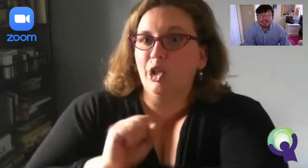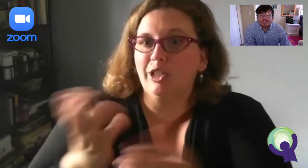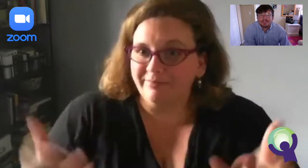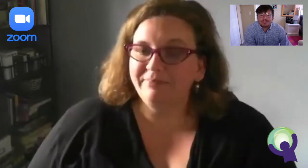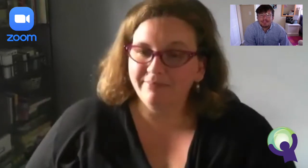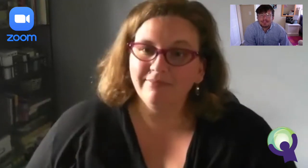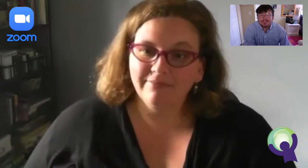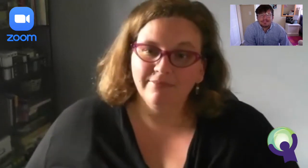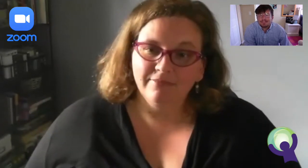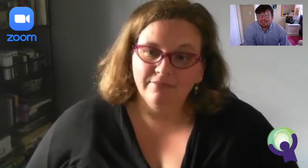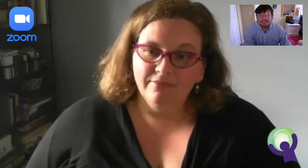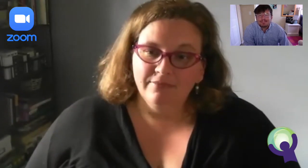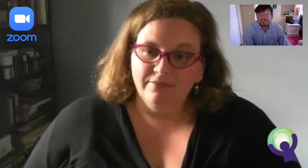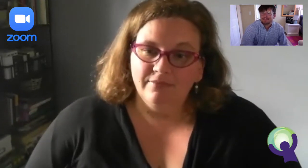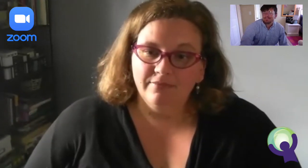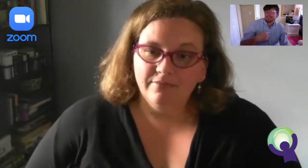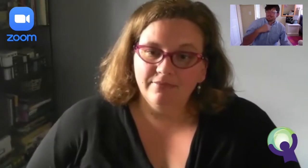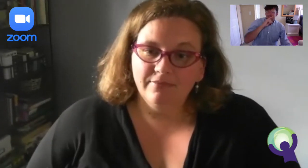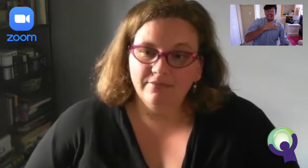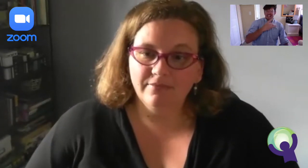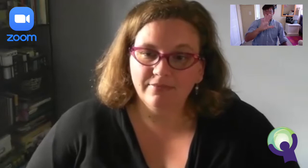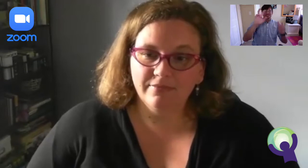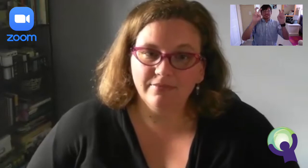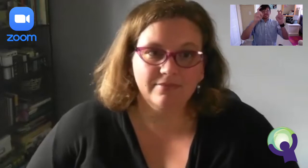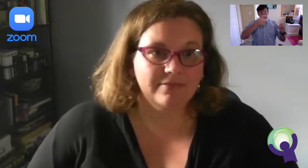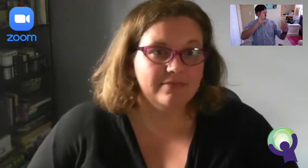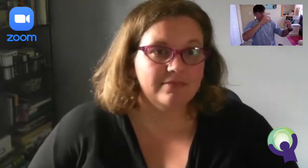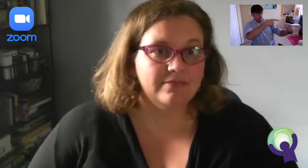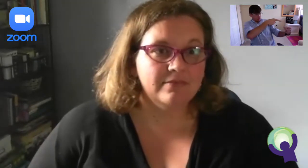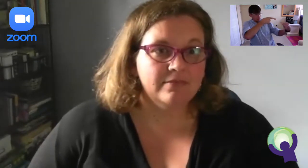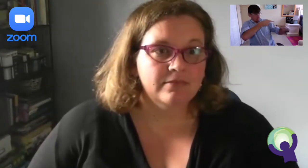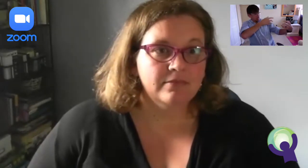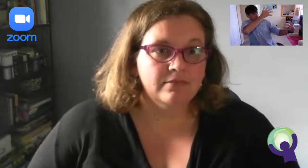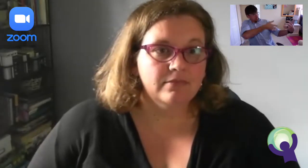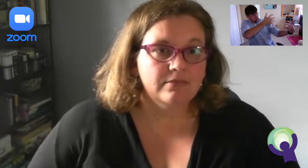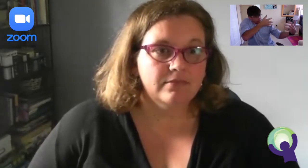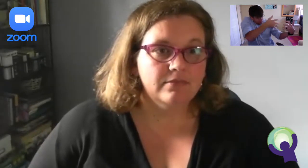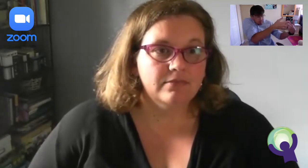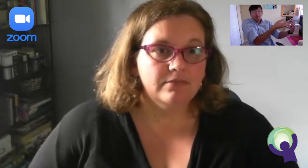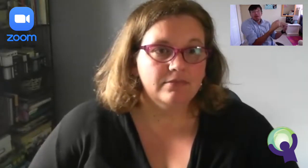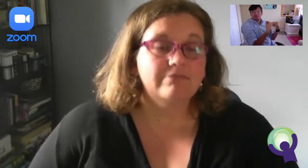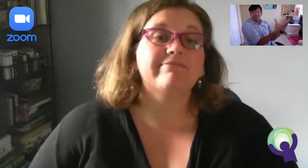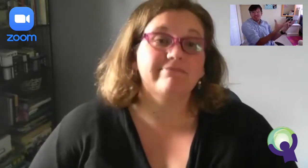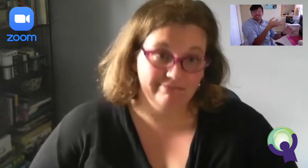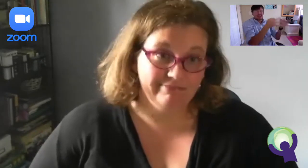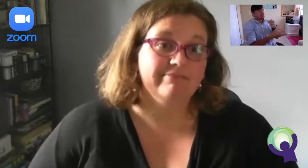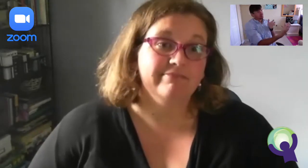and so that's our our work in a nutshell. I really like that quote you know living